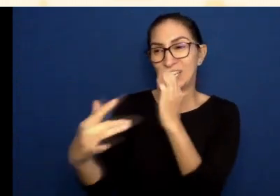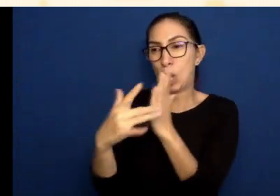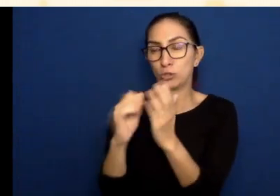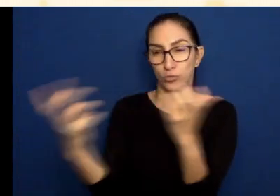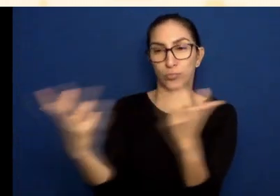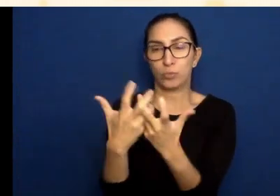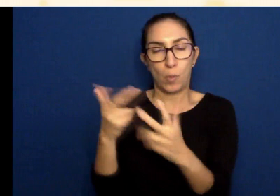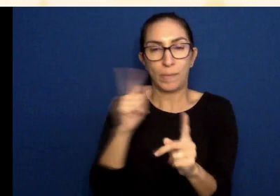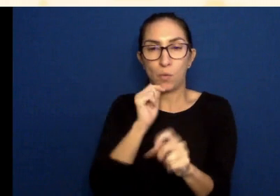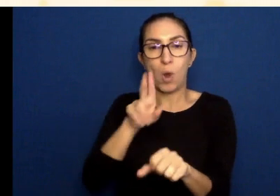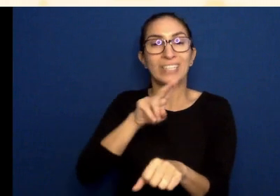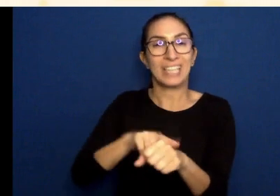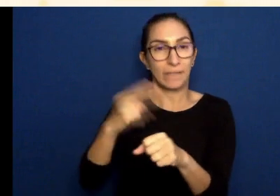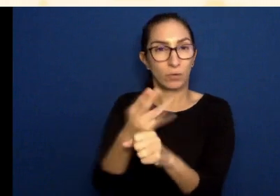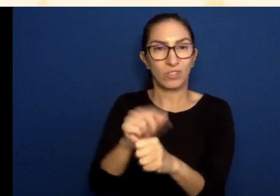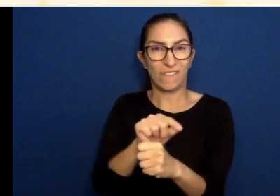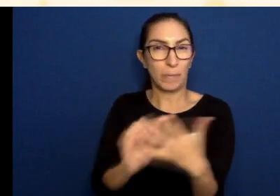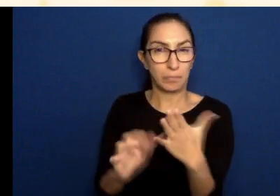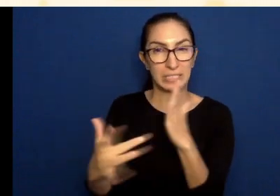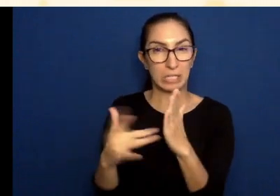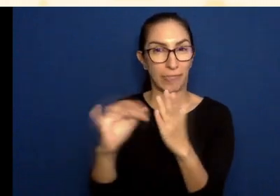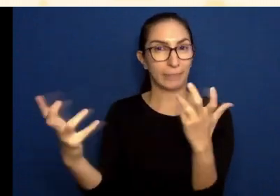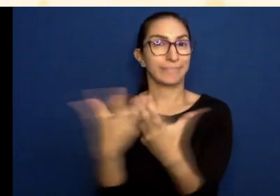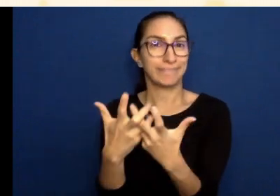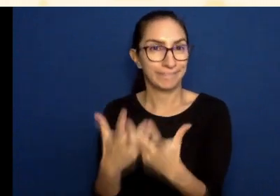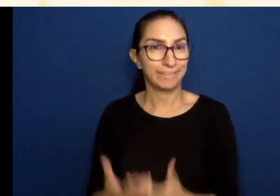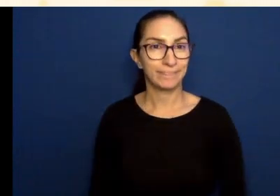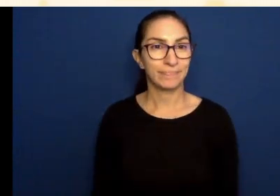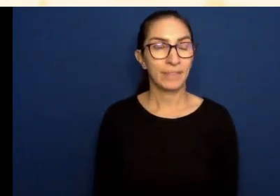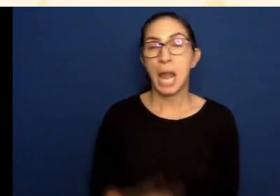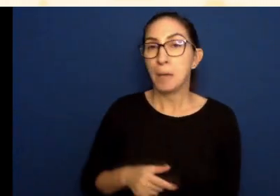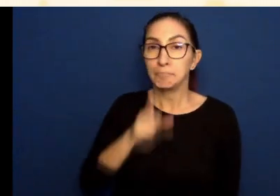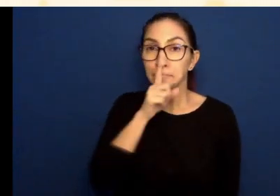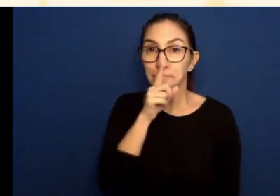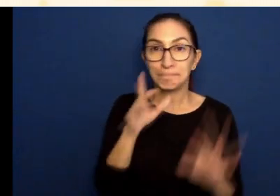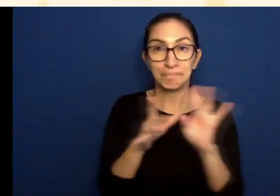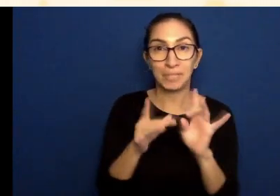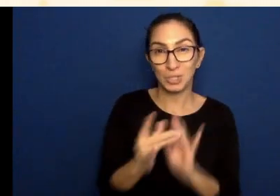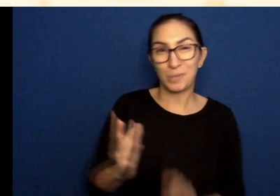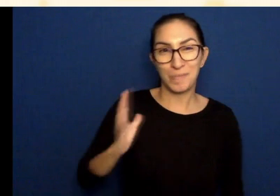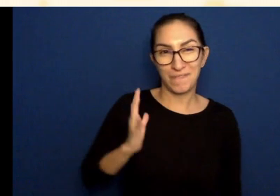then you want to have users that are reliant on speech-recognition technologies like Dragon Naturally Speaking;